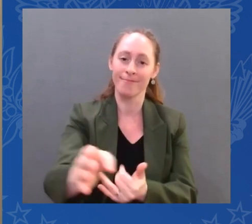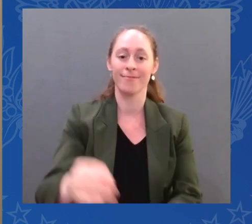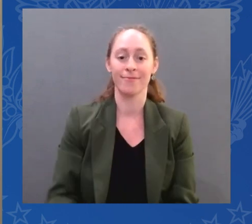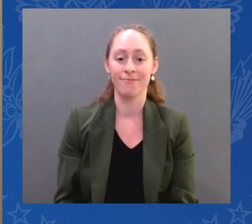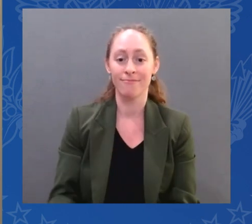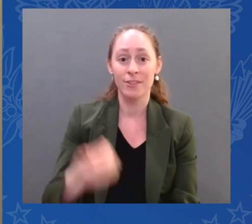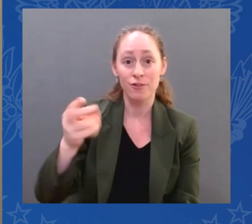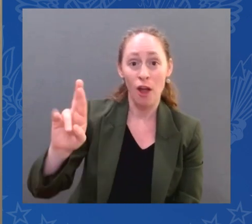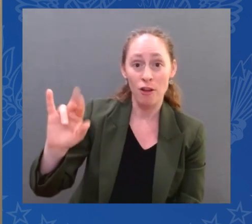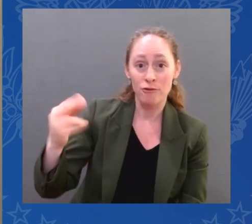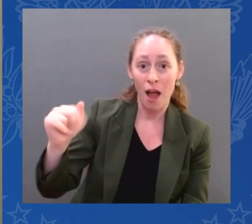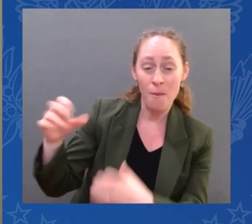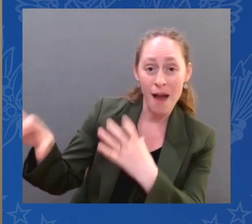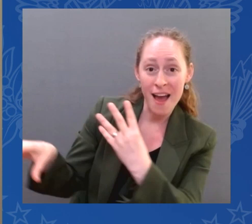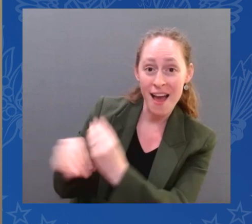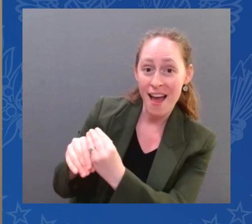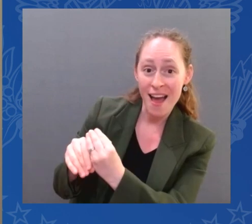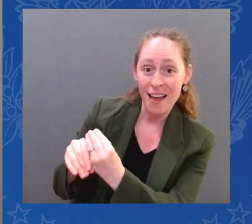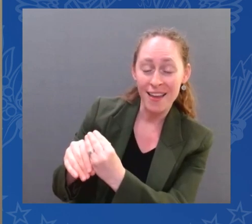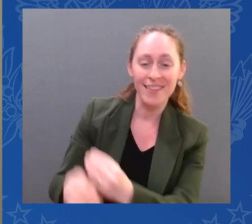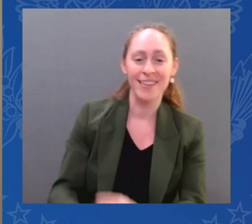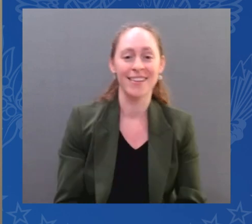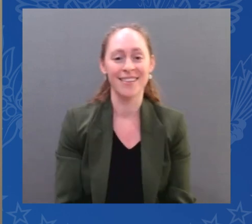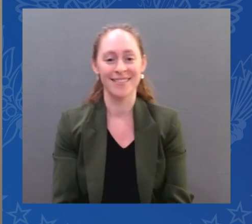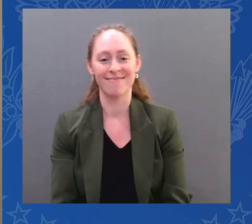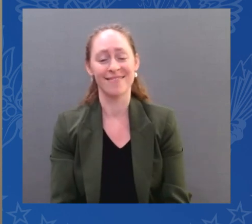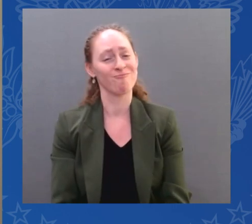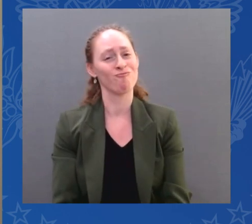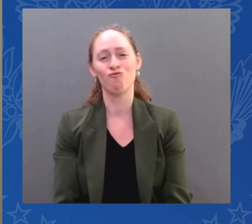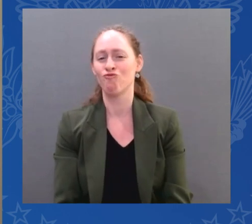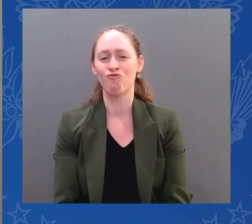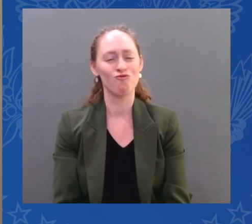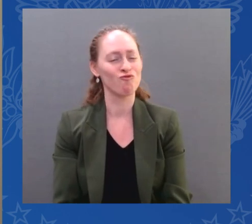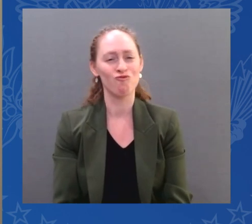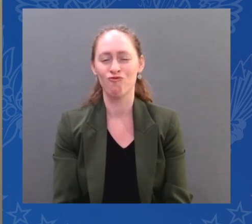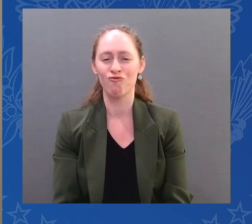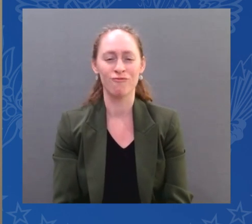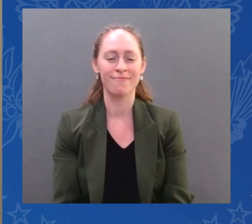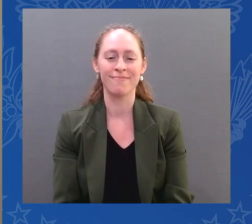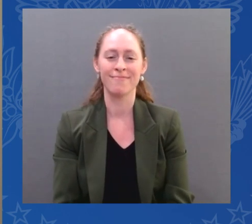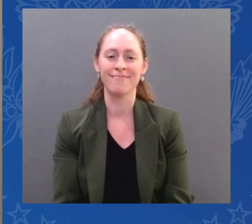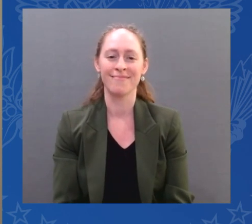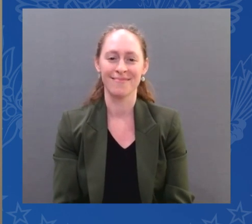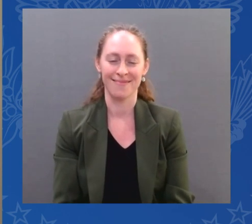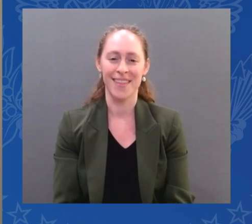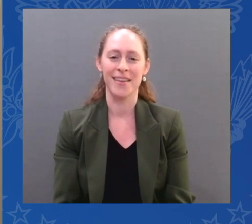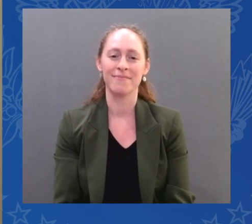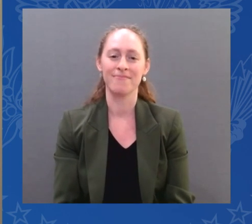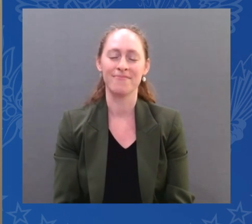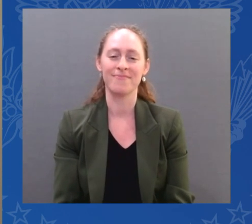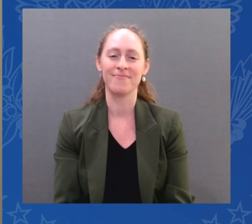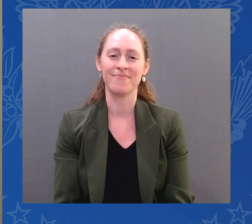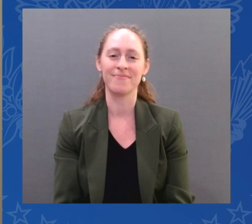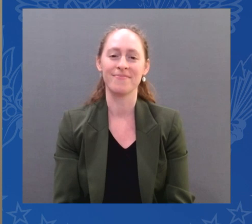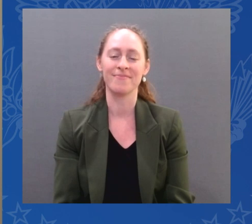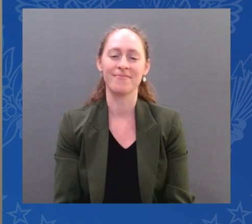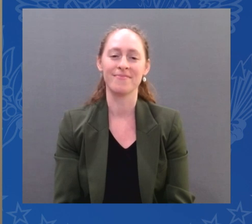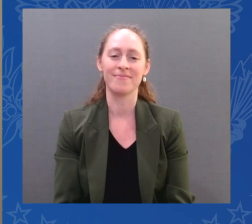The President: All right. Okay. Dr. Jha: Or just -- whatever you like. The President: All right. The Press: Mr. President -- >> The President: Yes. The Press: Quick question on the Chevron CEO's complaint today.